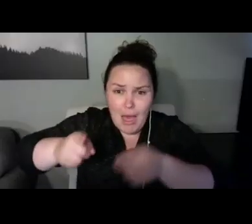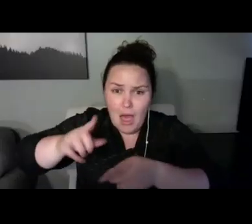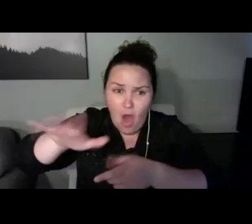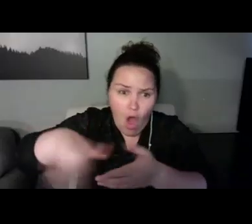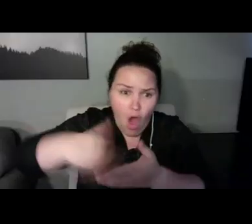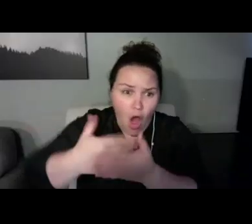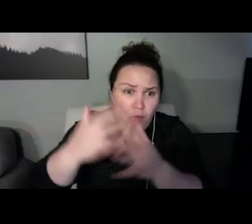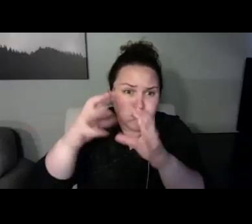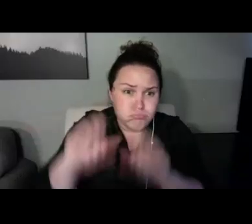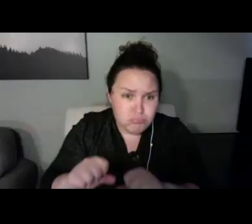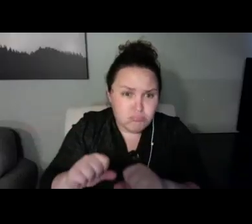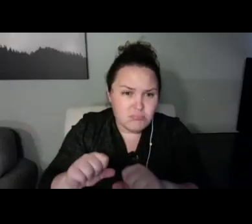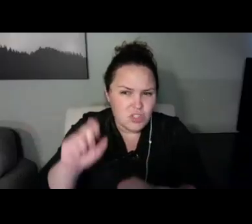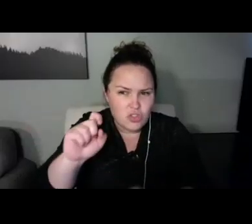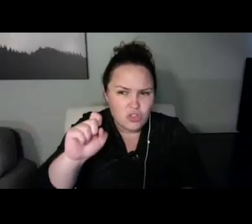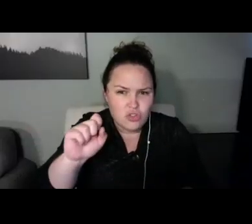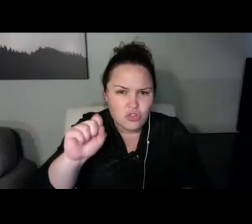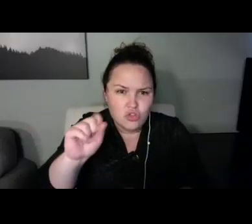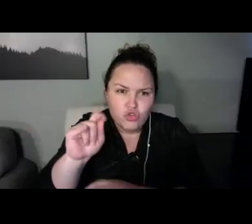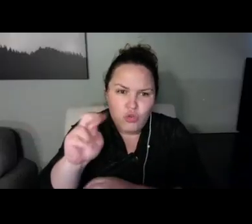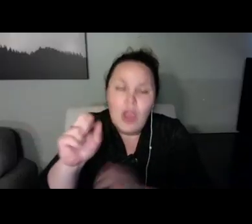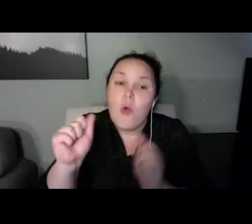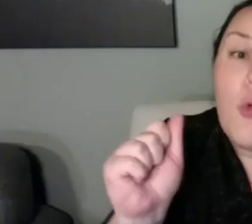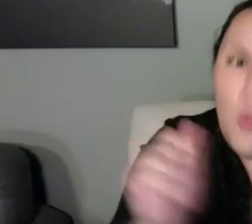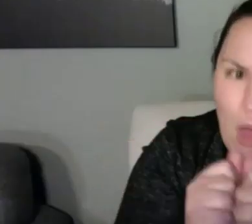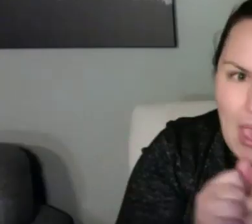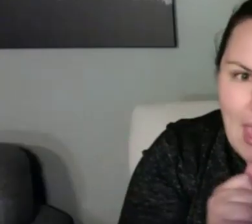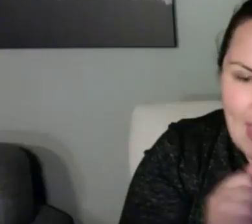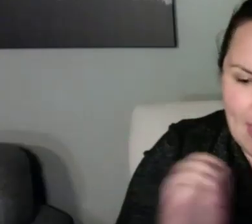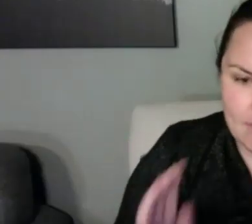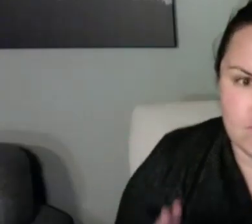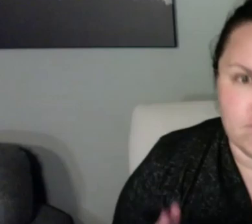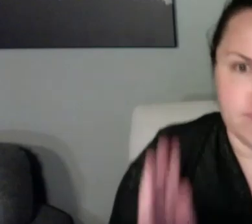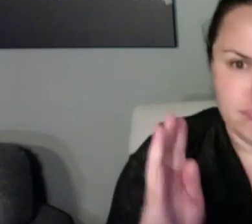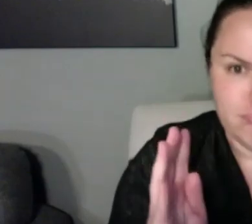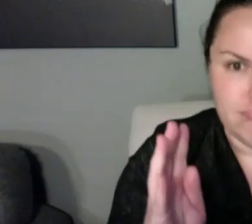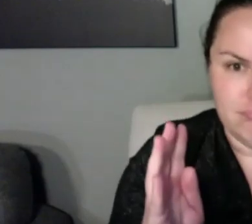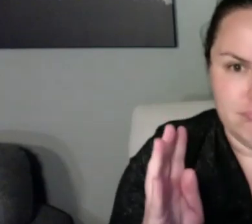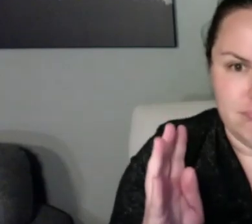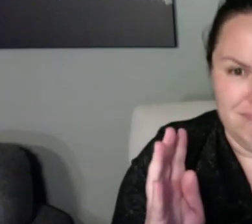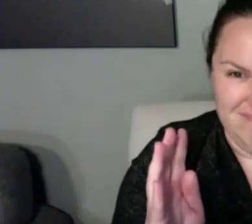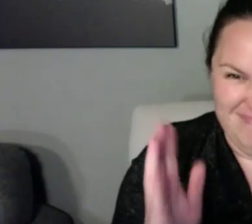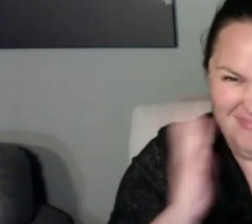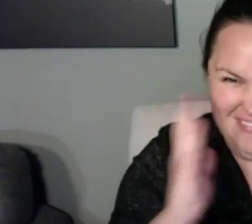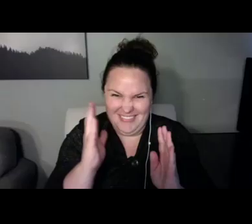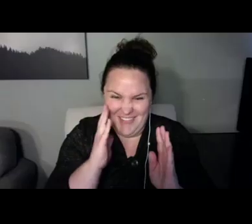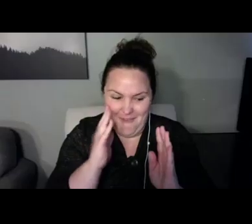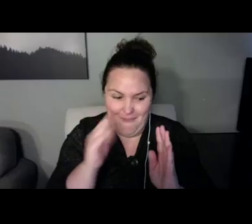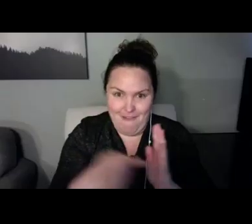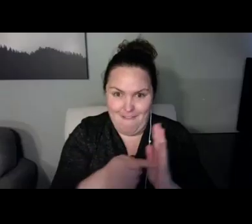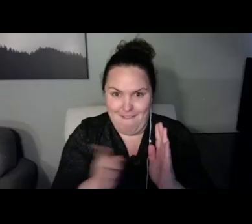So I'll be listening to see if you've got any good tips for me and the rest of us.